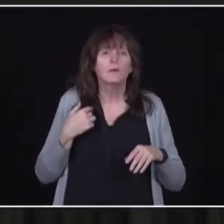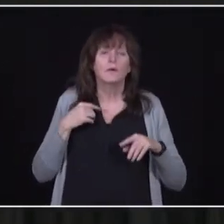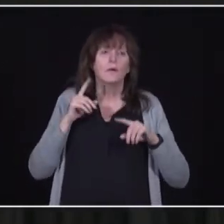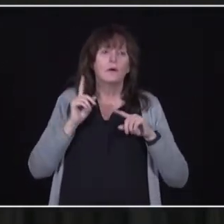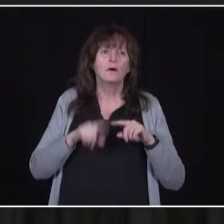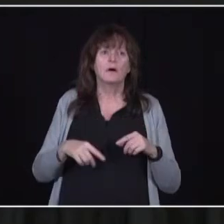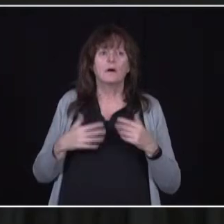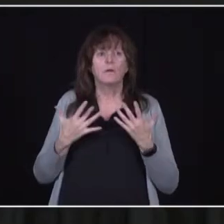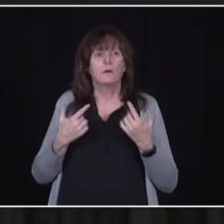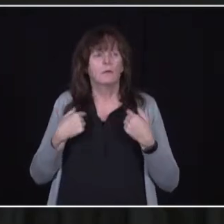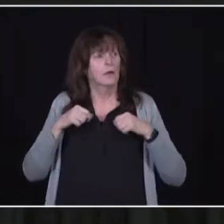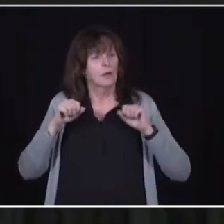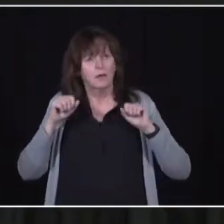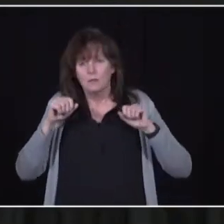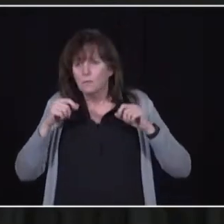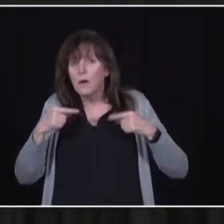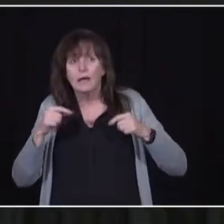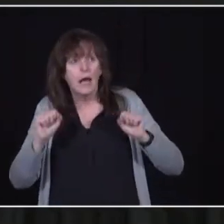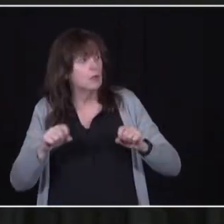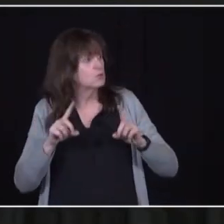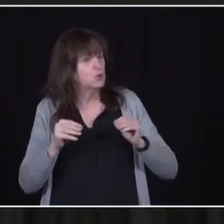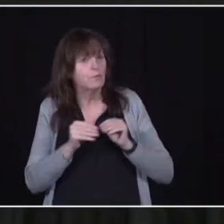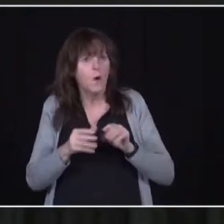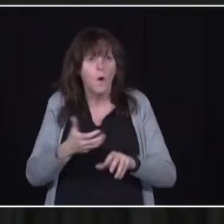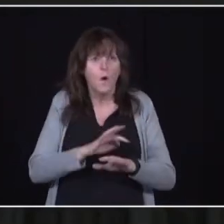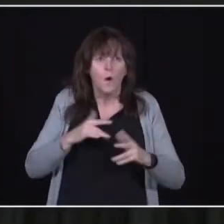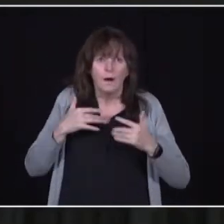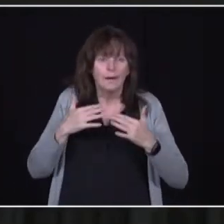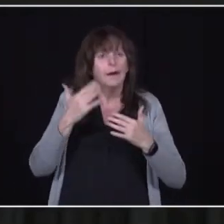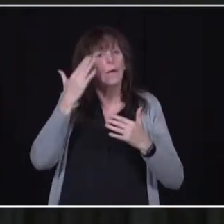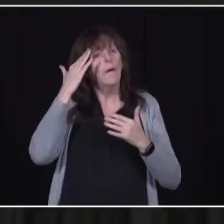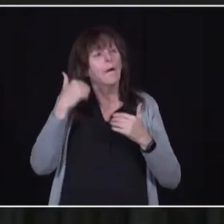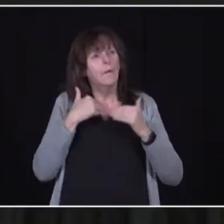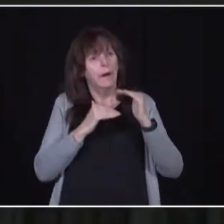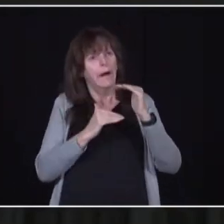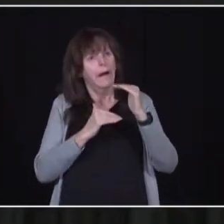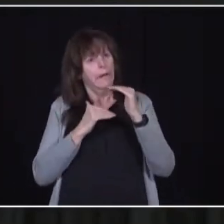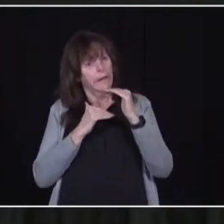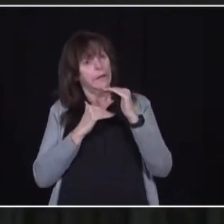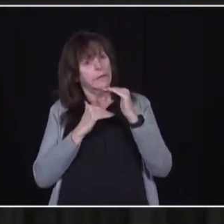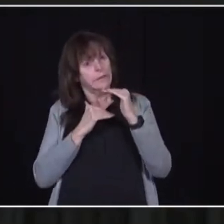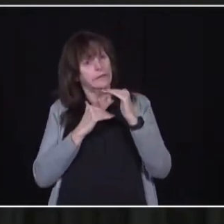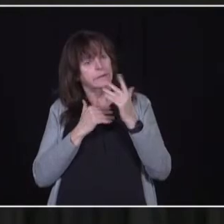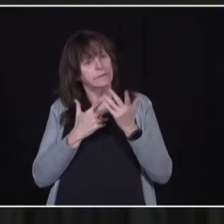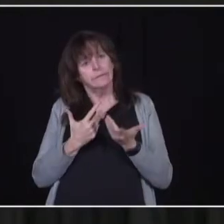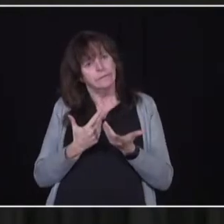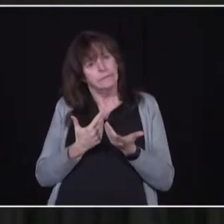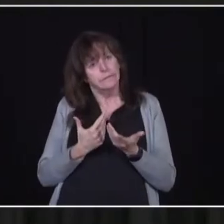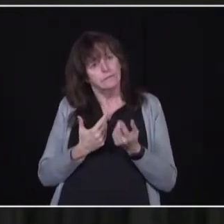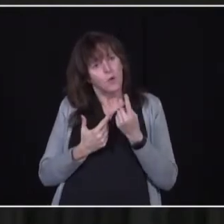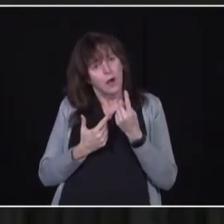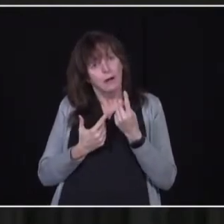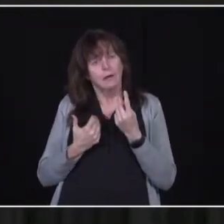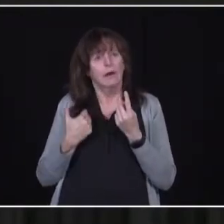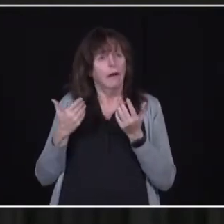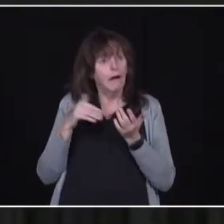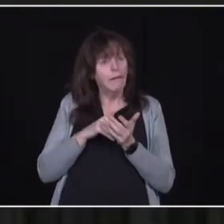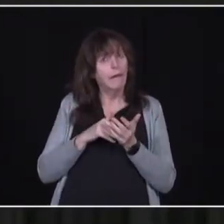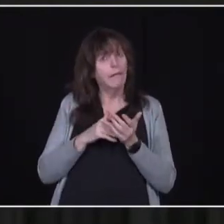but we are limited by one thing , and I keep saying it. We need vaccines.